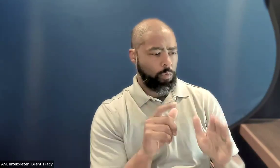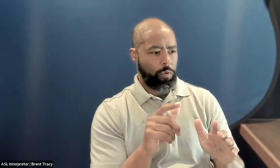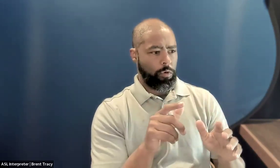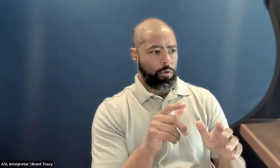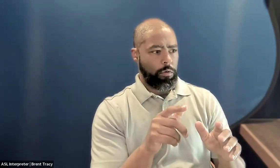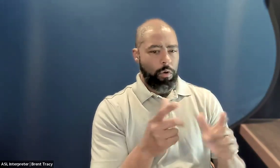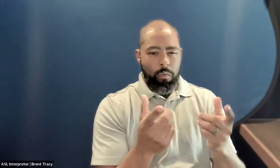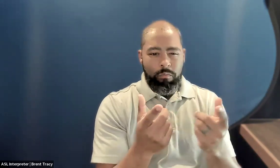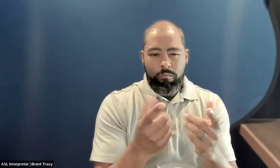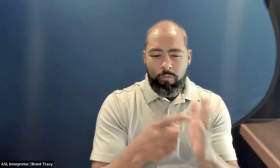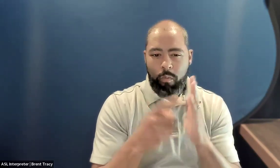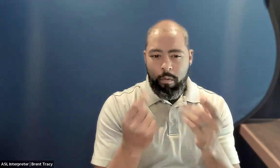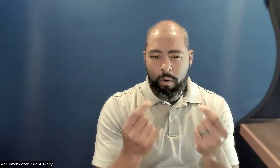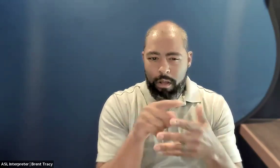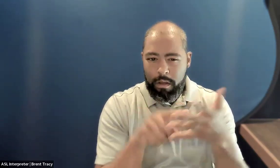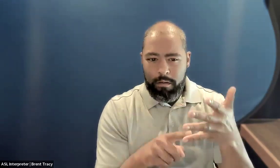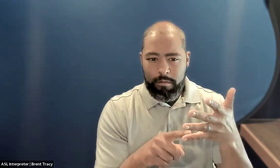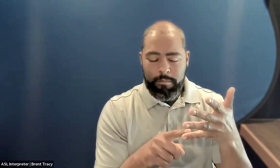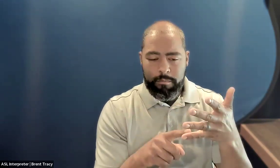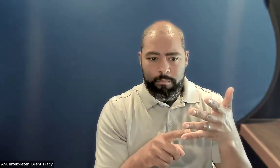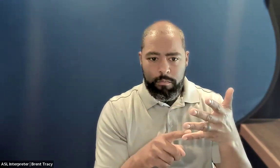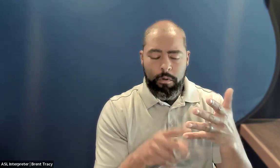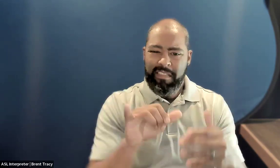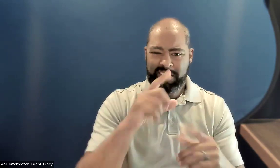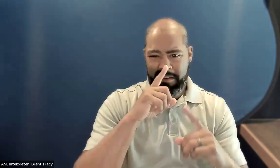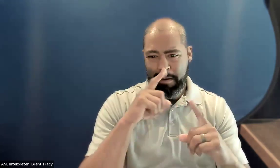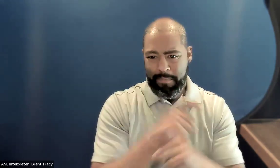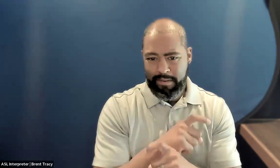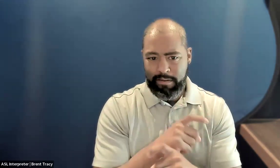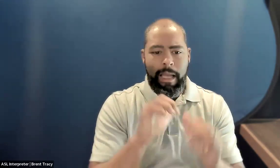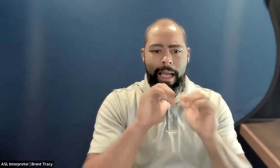terms of how to quantify the carbon effects of forest clearing.